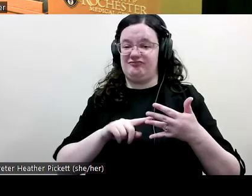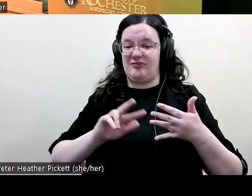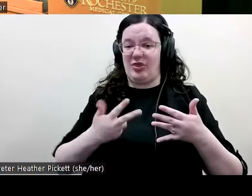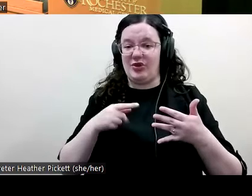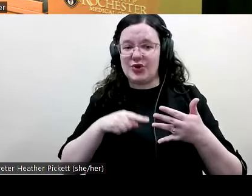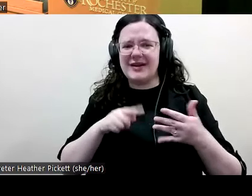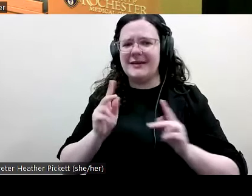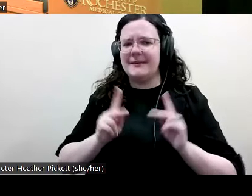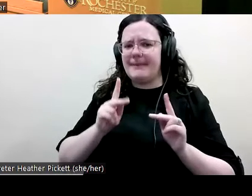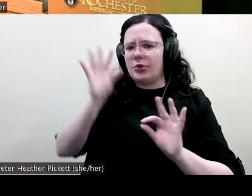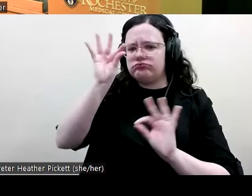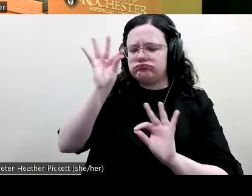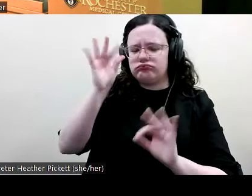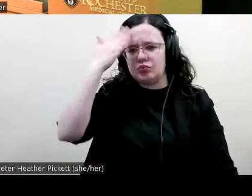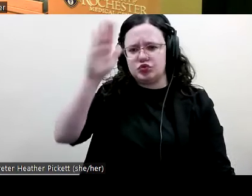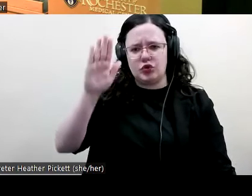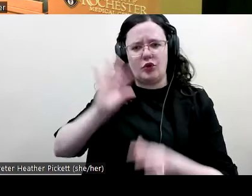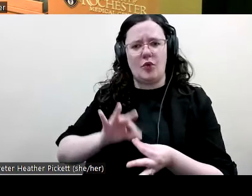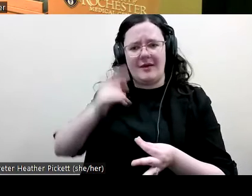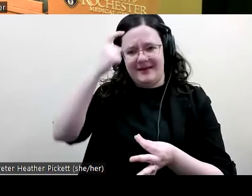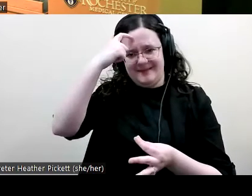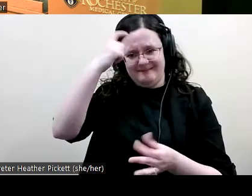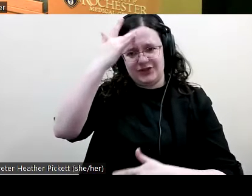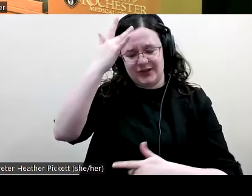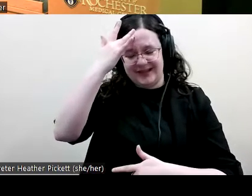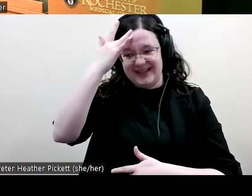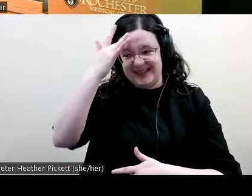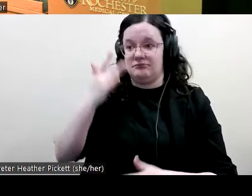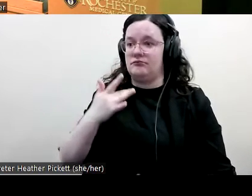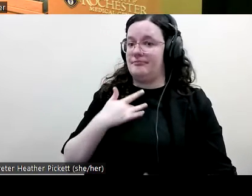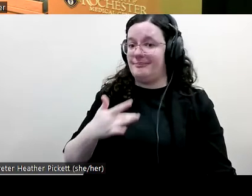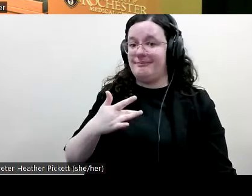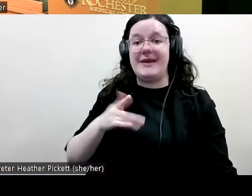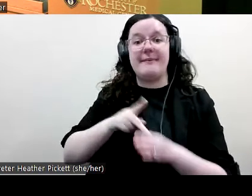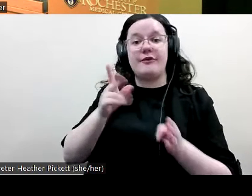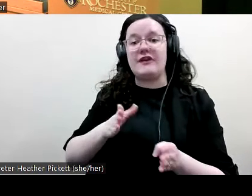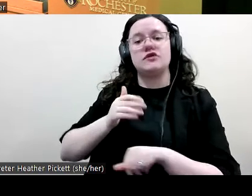for it now I want to say that you know if you have if someone shows up in the emergency room